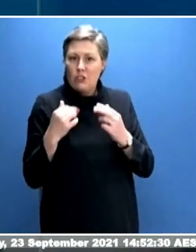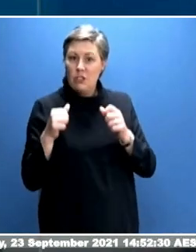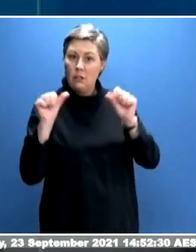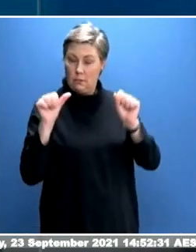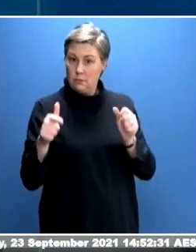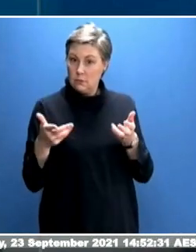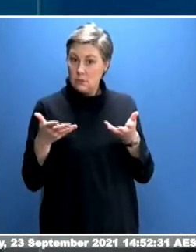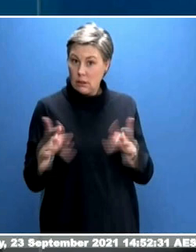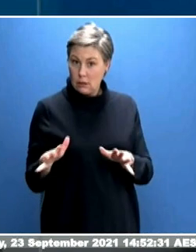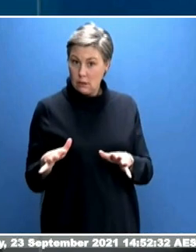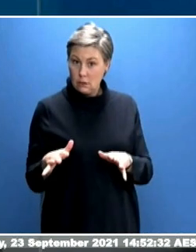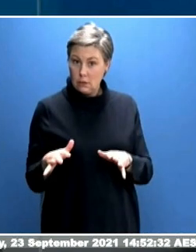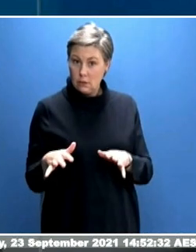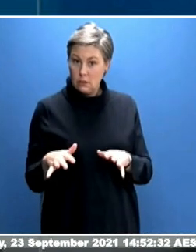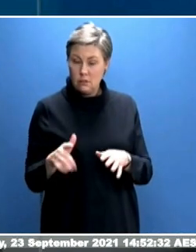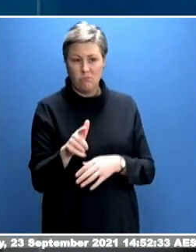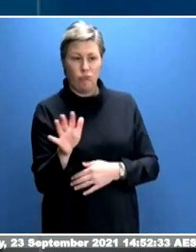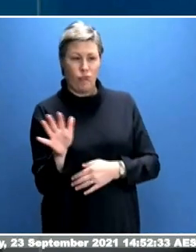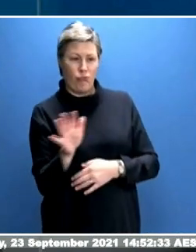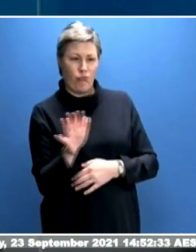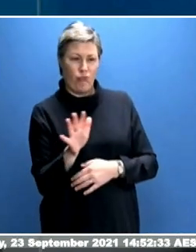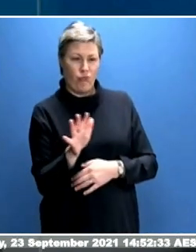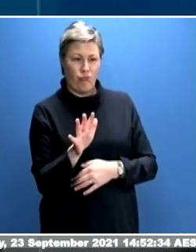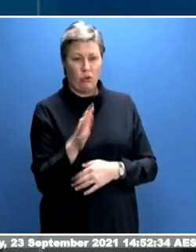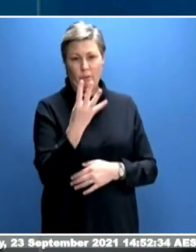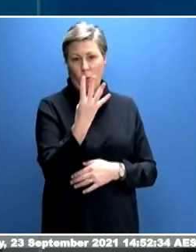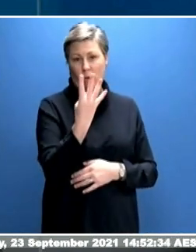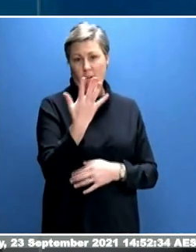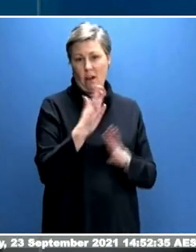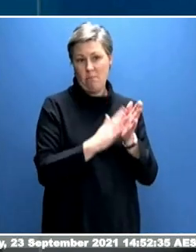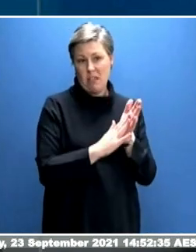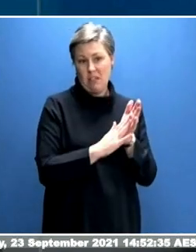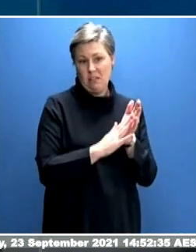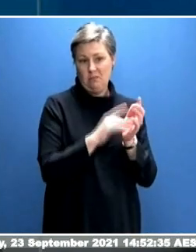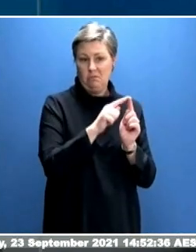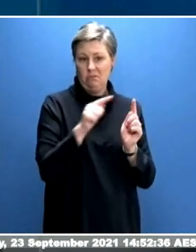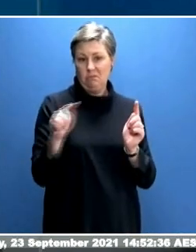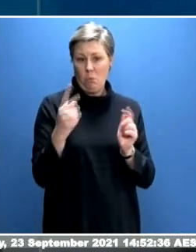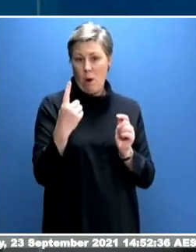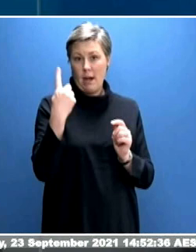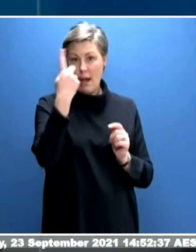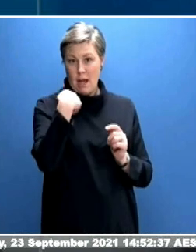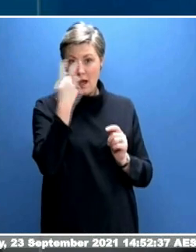It would have been a meeting of about 45 minutes to an hour. We also did that with the Children's Commissioner in her